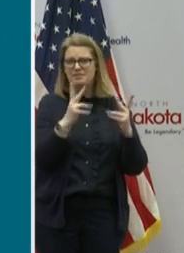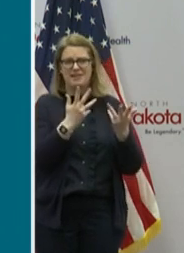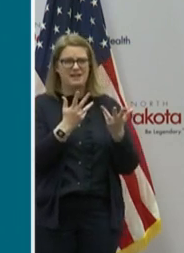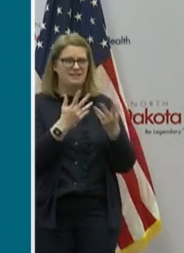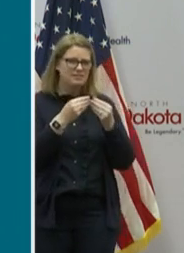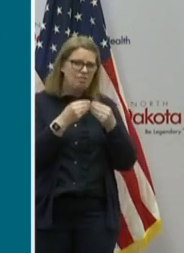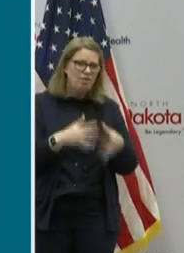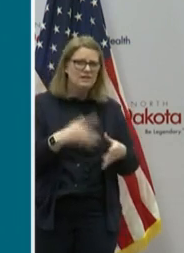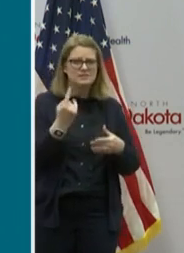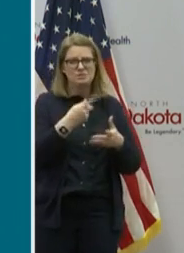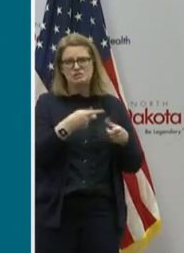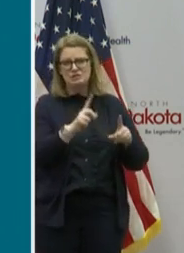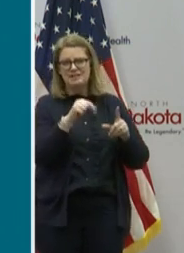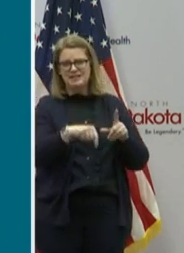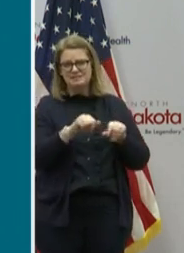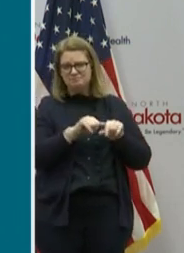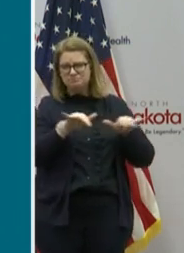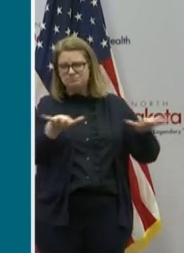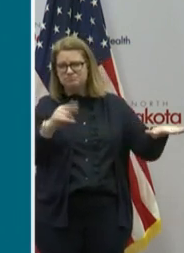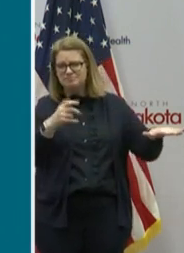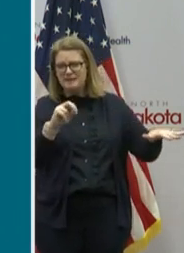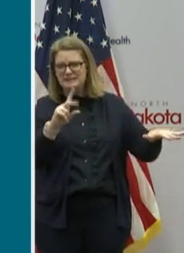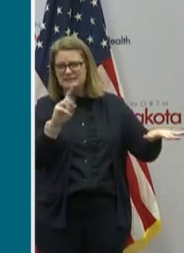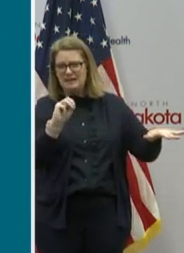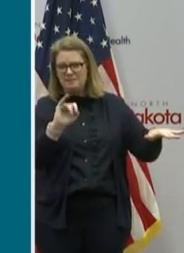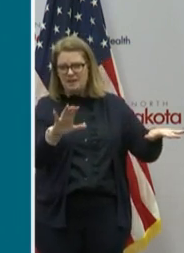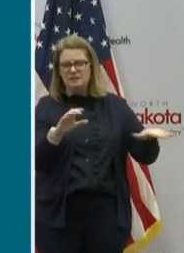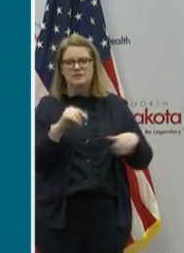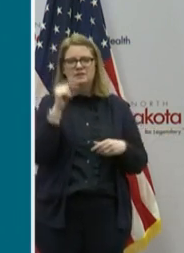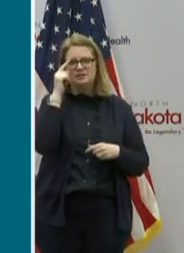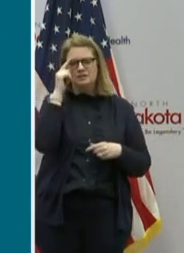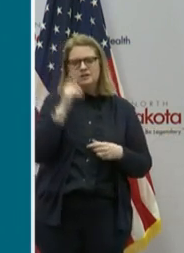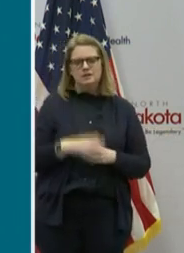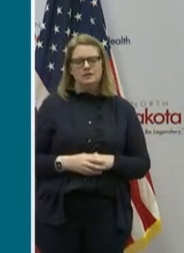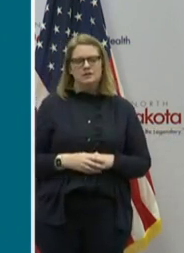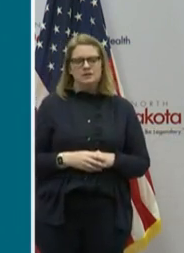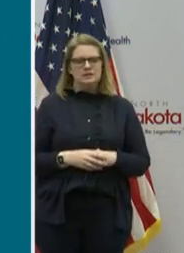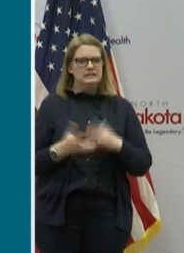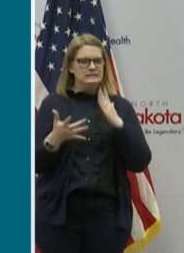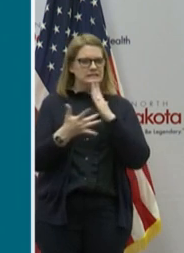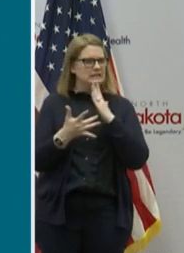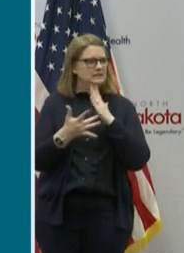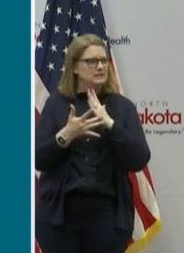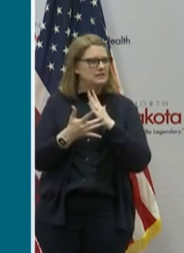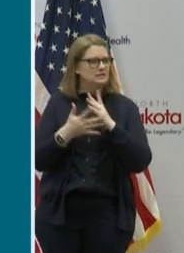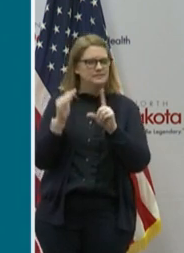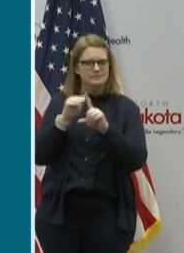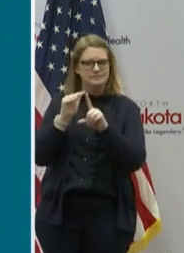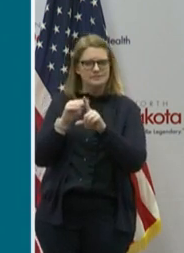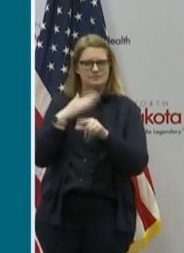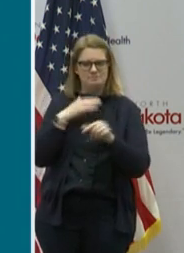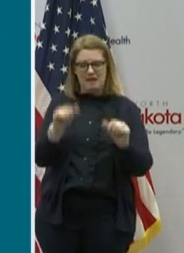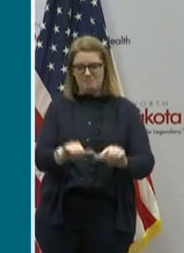HEALTH CONDITION, AND OUR HEARTS GO OUT TO THE LOVED ONES AND ALL THE LOVED ONES OF THOSE WHO HAVE